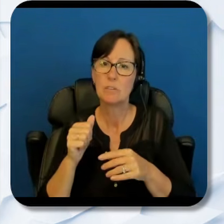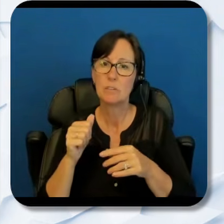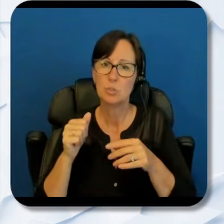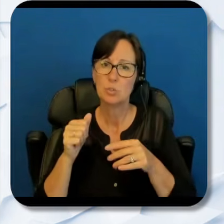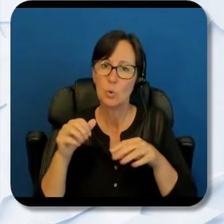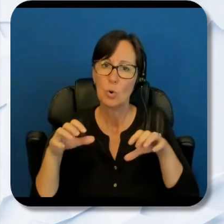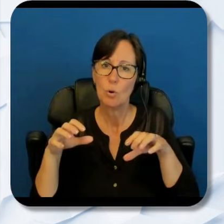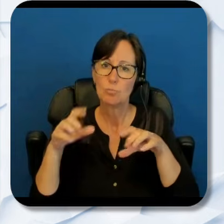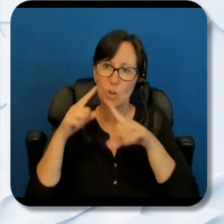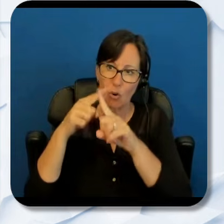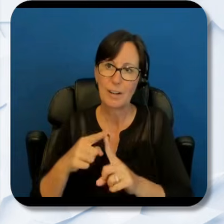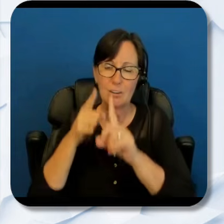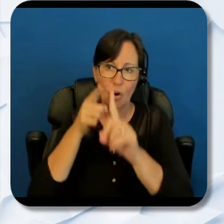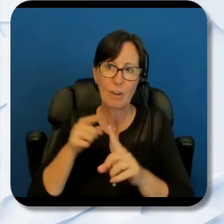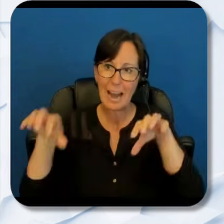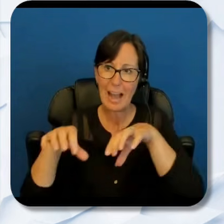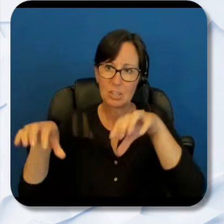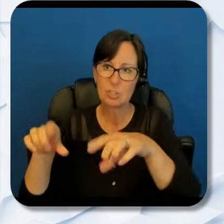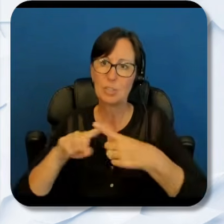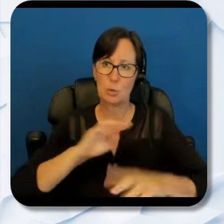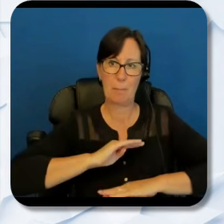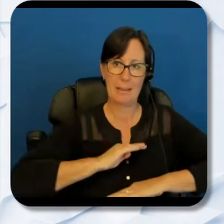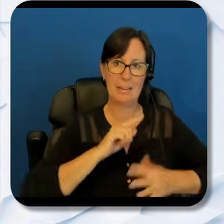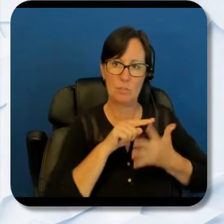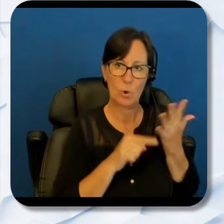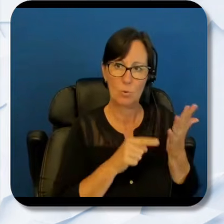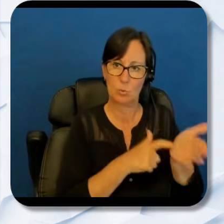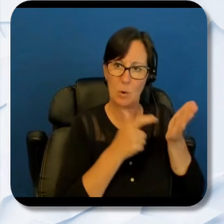levels in the state indicators for this California school dashboard.